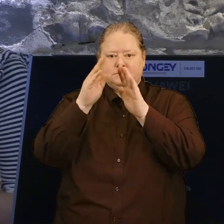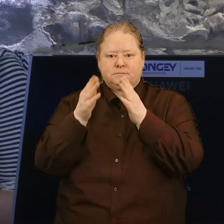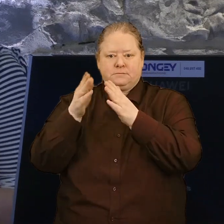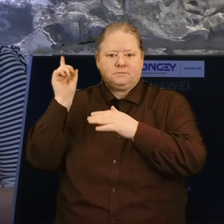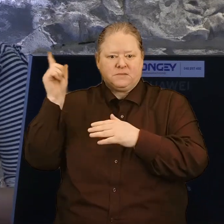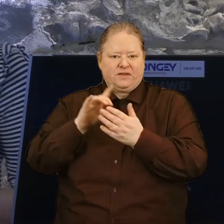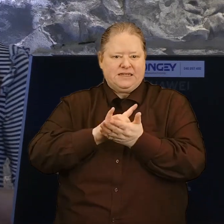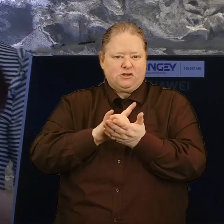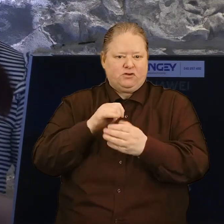history of medicine.